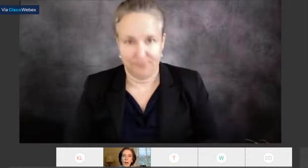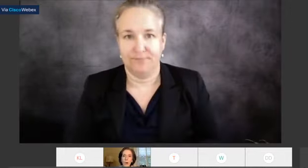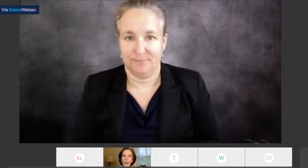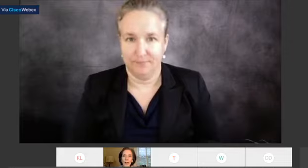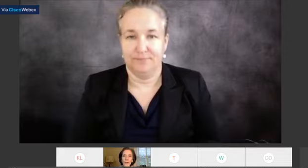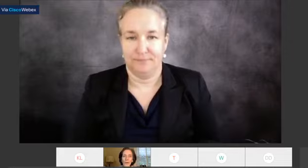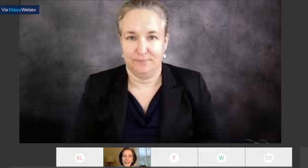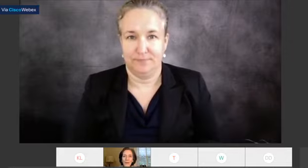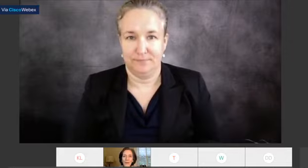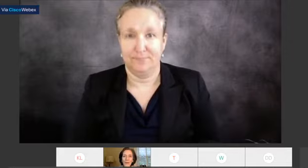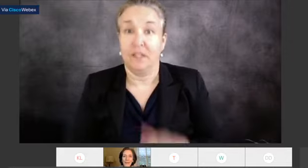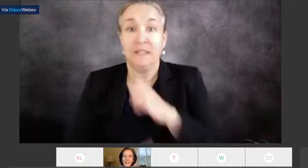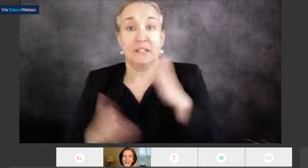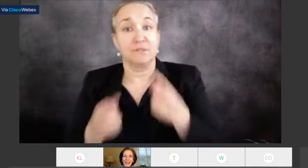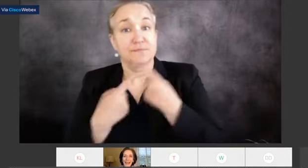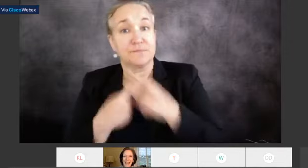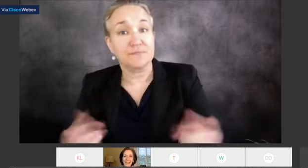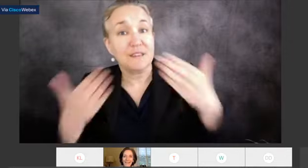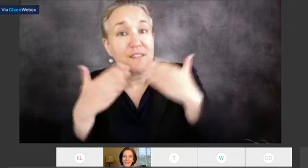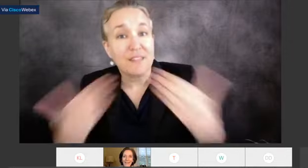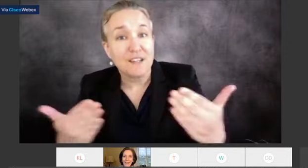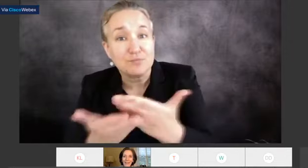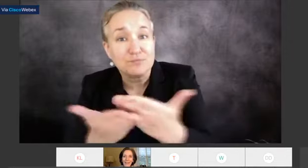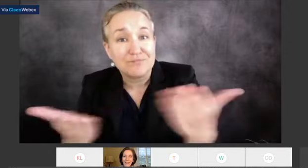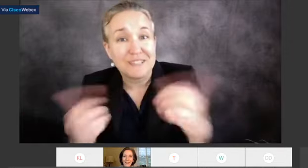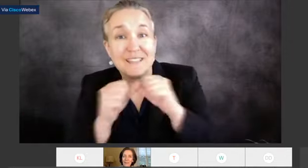[Commissioner] okay well thank you everybody and stay safe out there